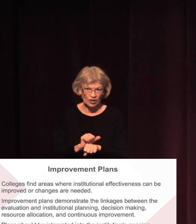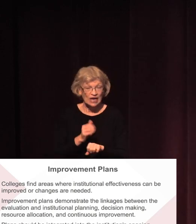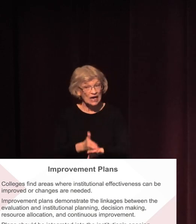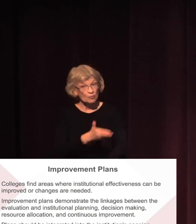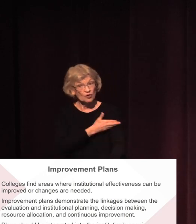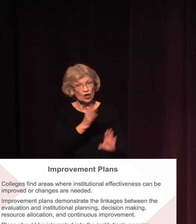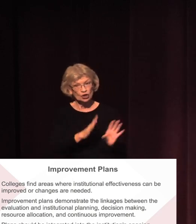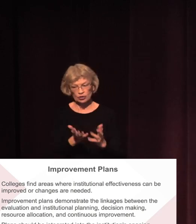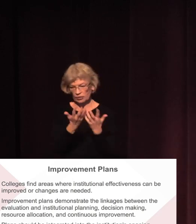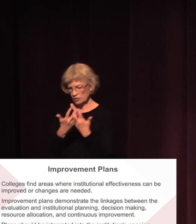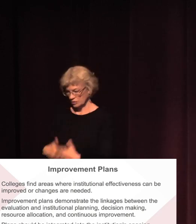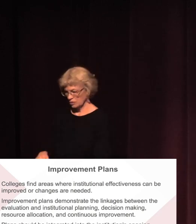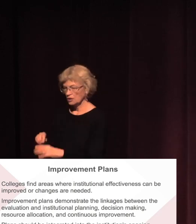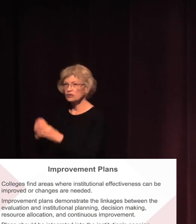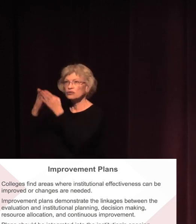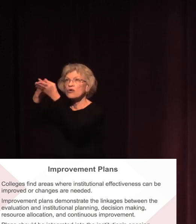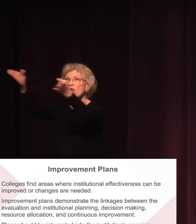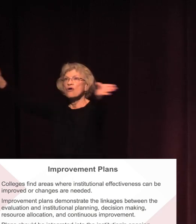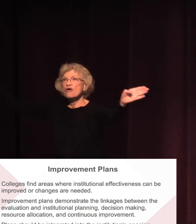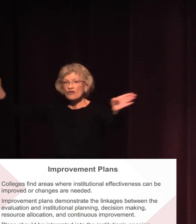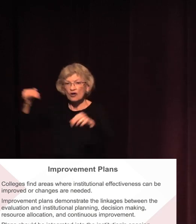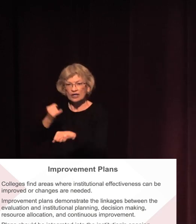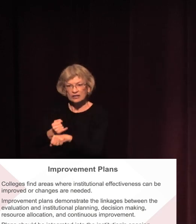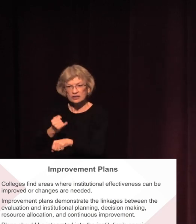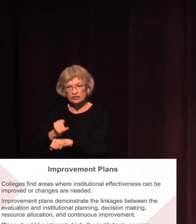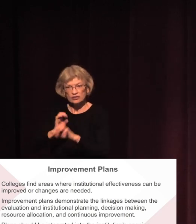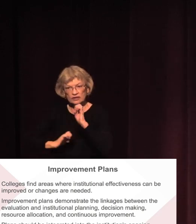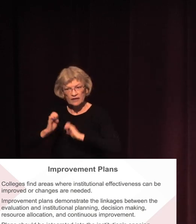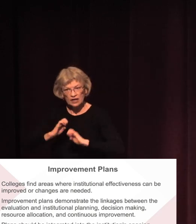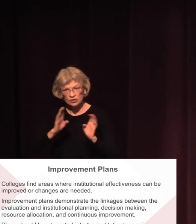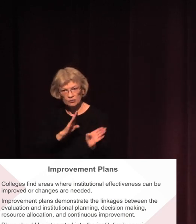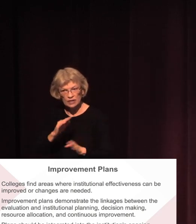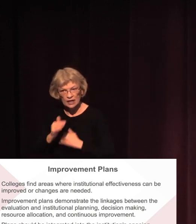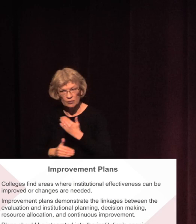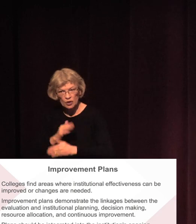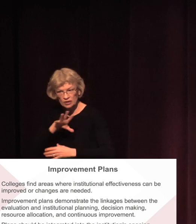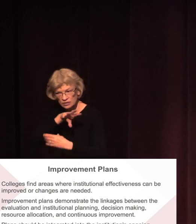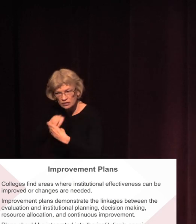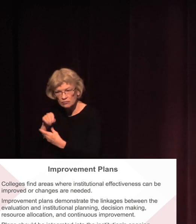of that is so crucial to the work that we do. Our improvement plan should be integrated into our overall is